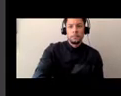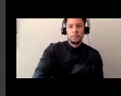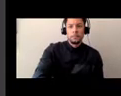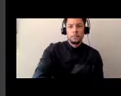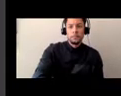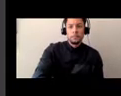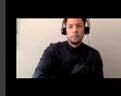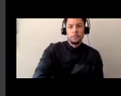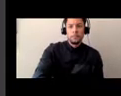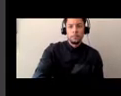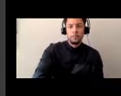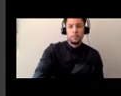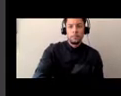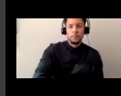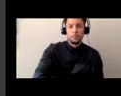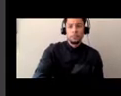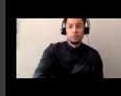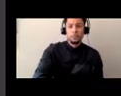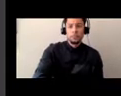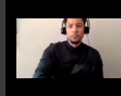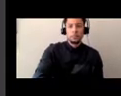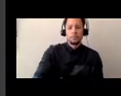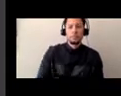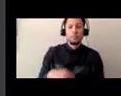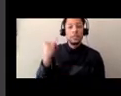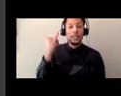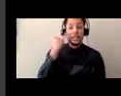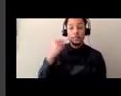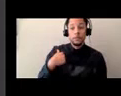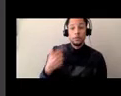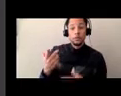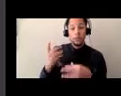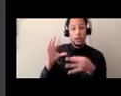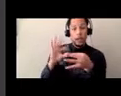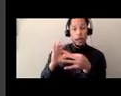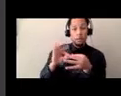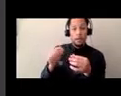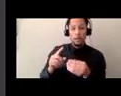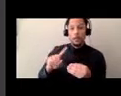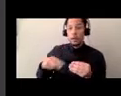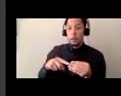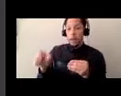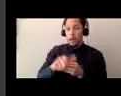So if you commented as something else, if you would please raise your hand.